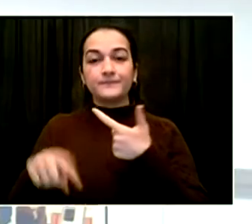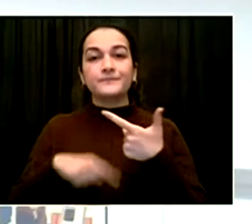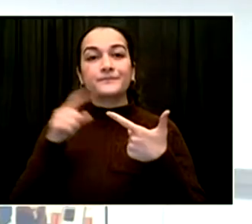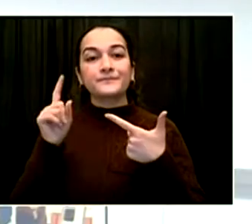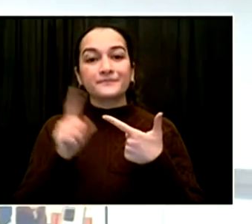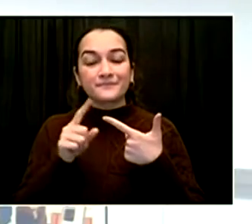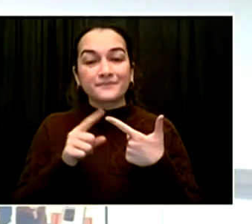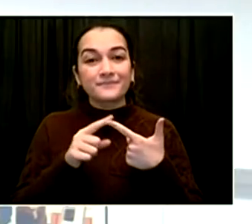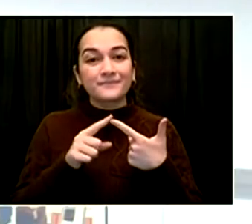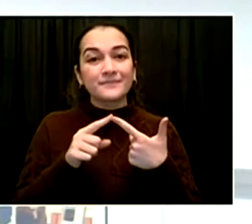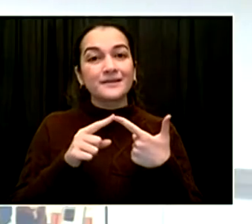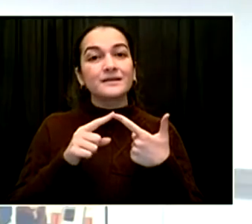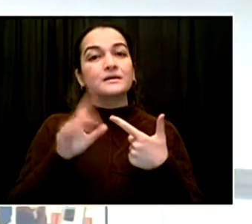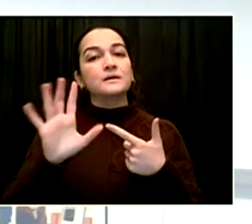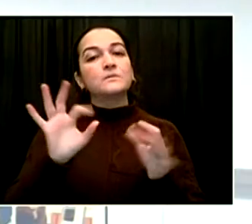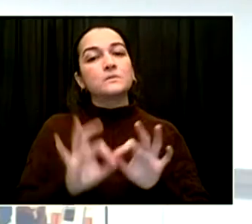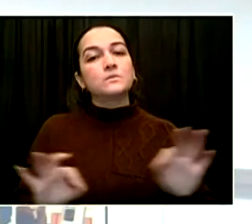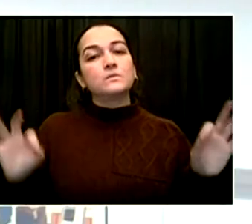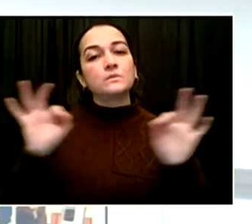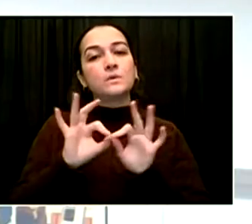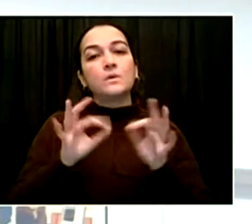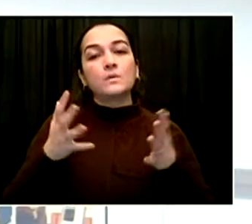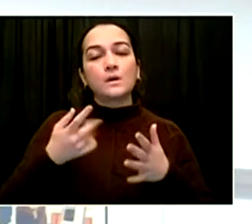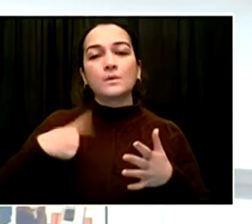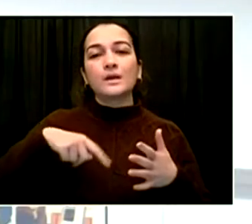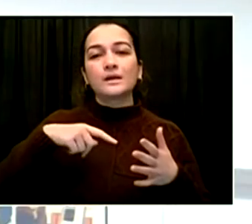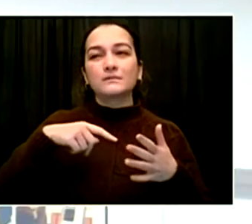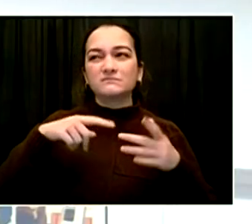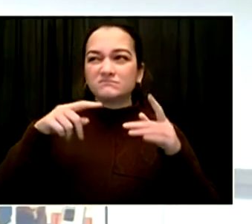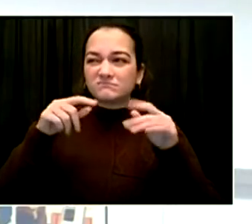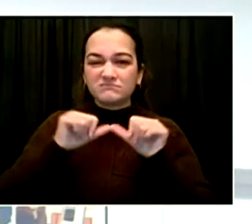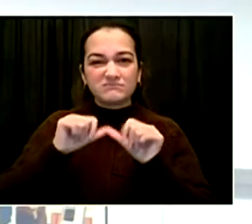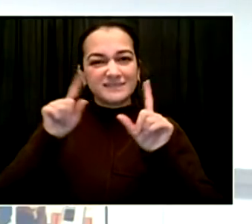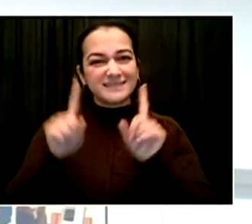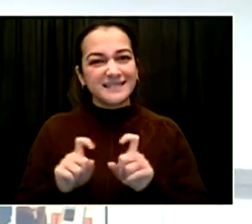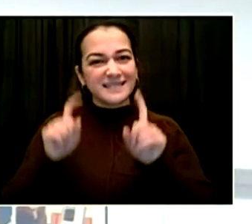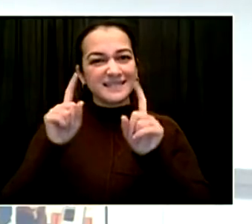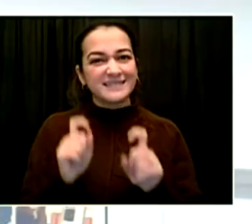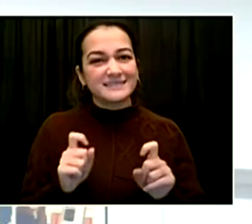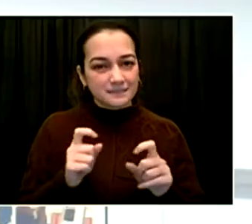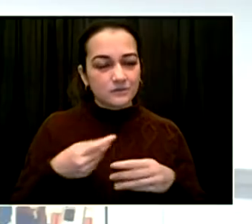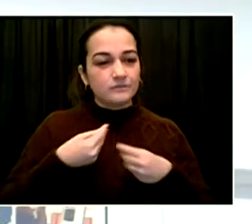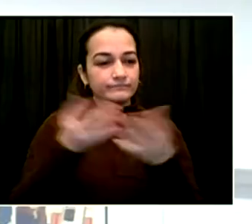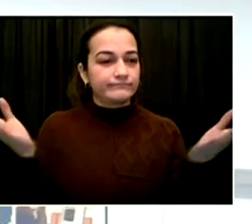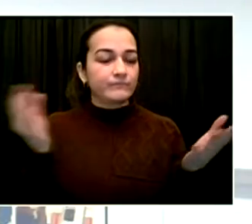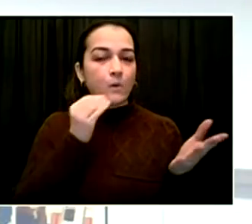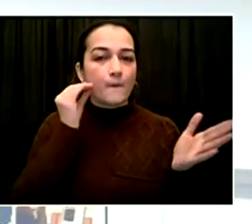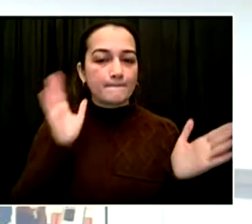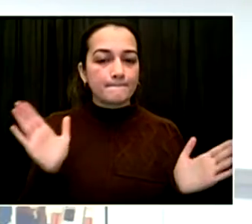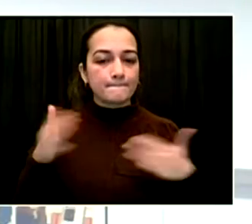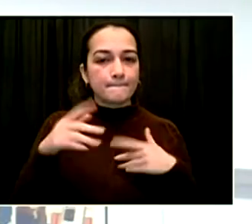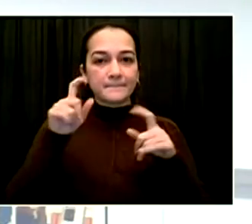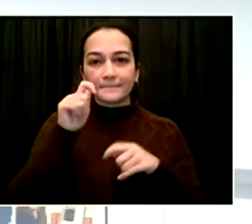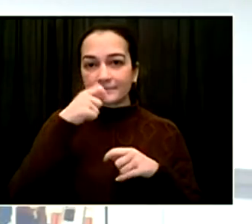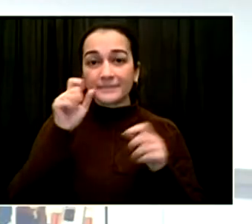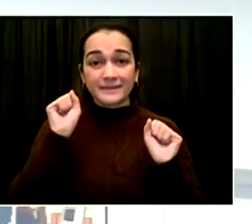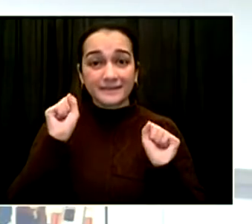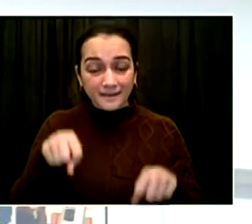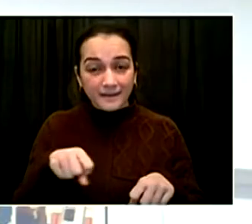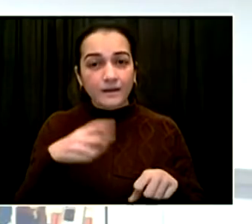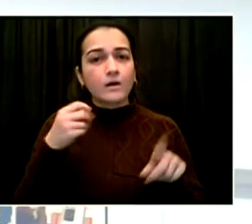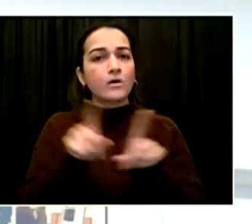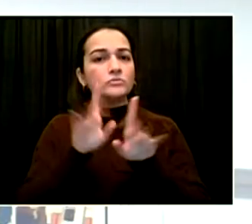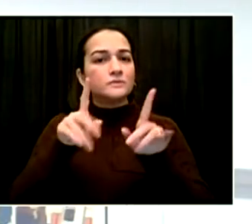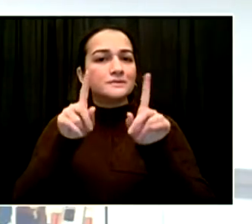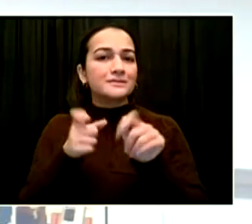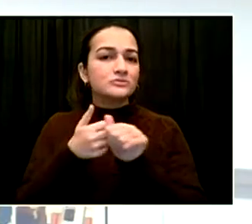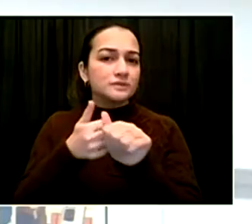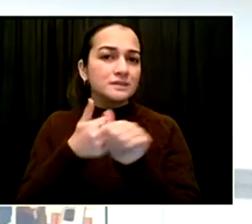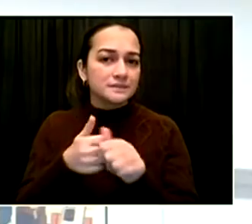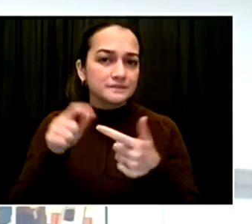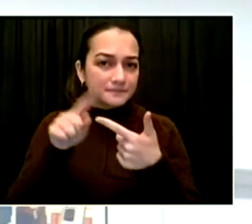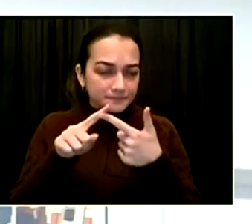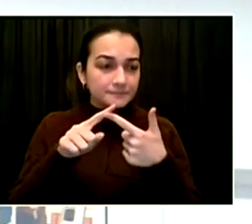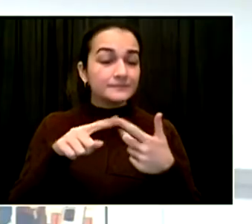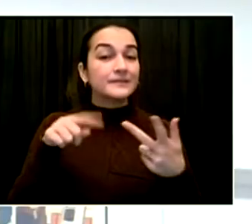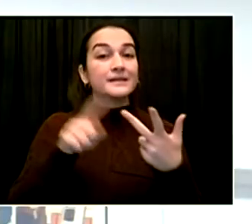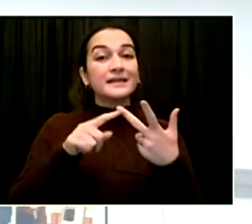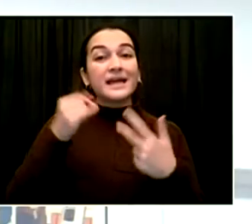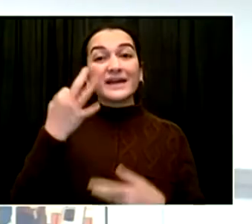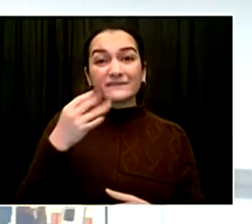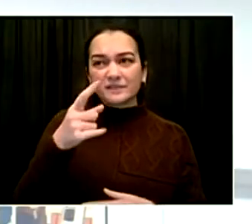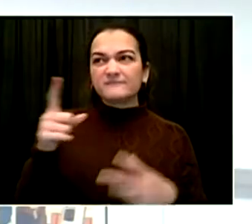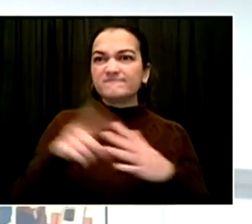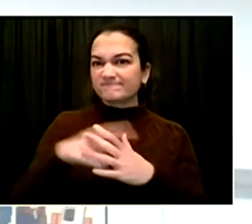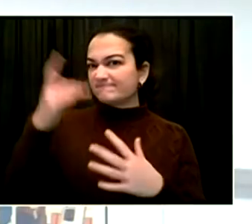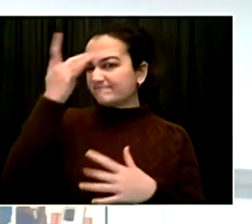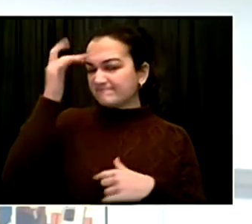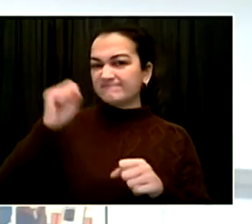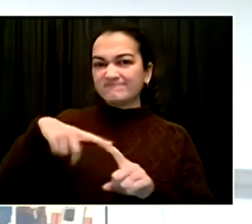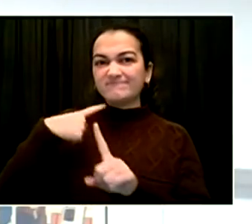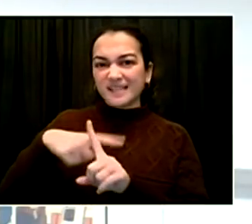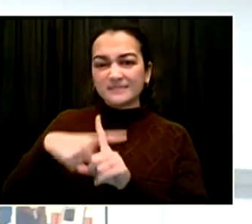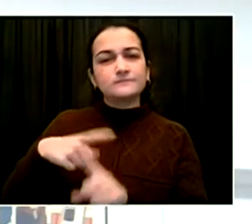OF COURSE, THAT IS VERY HELPFUL.